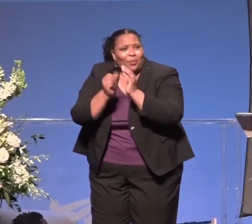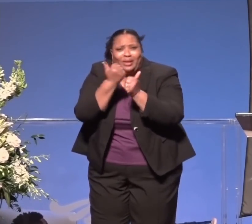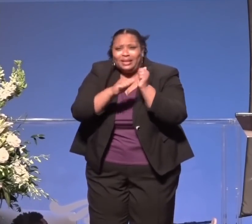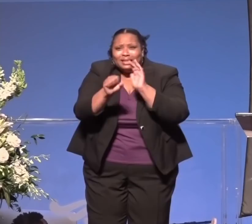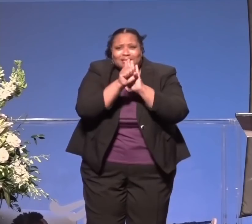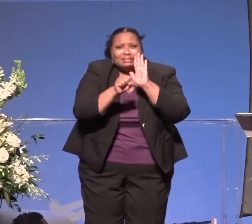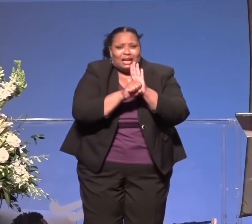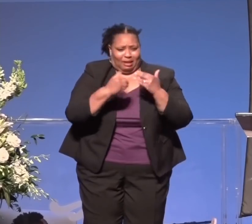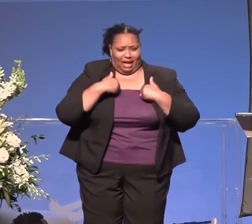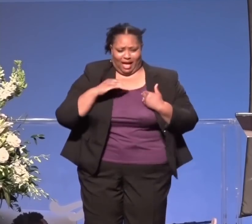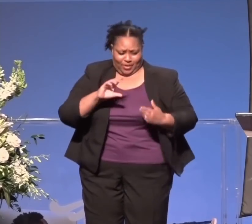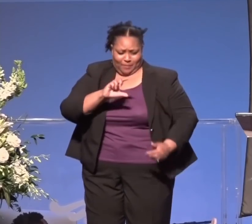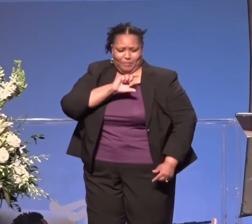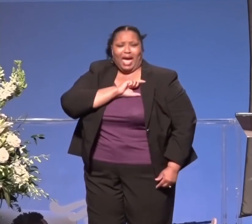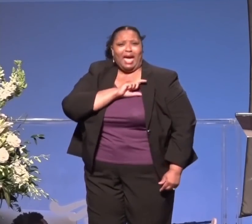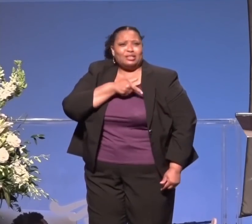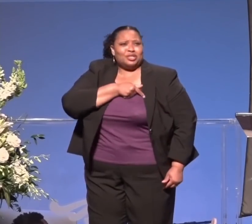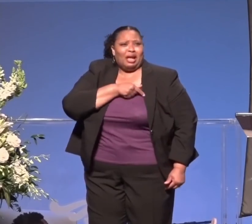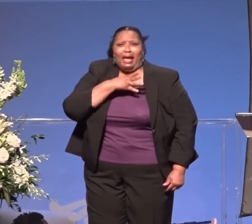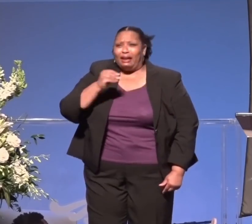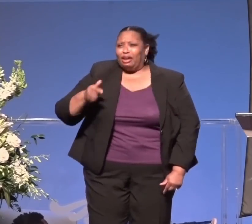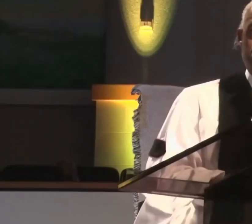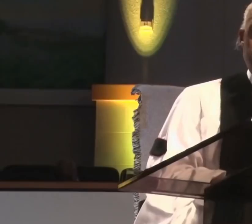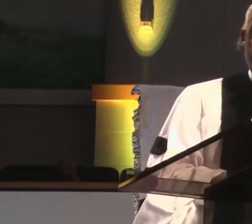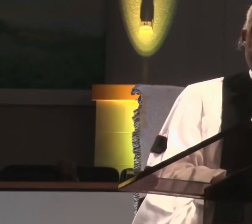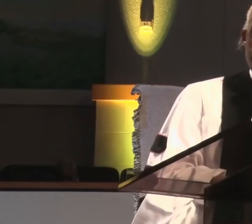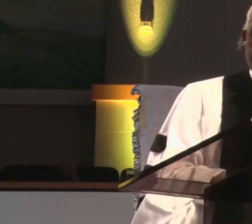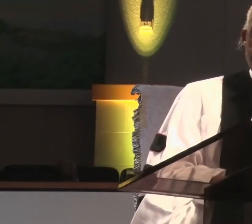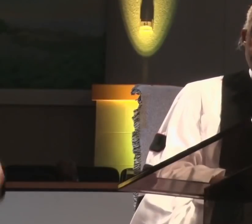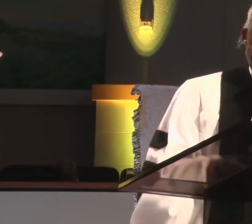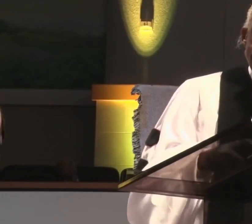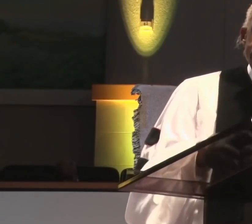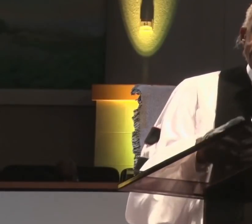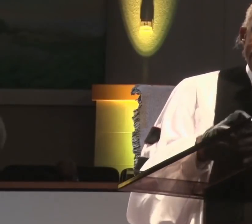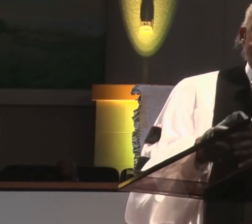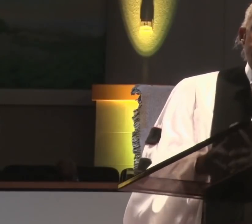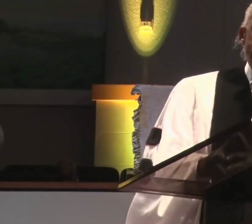AND TO THINK THAT YOU’RE CERTIFIED BY THE STATE TO CARRY